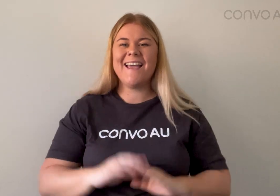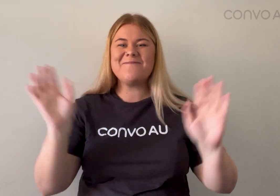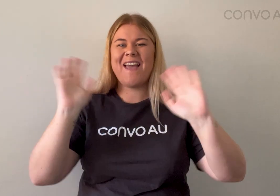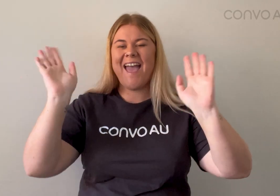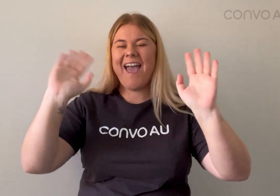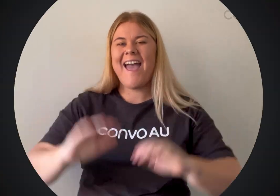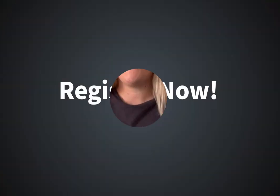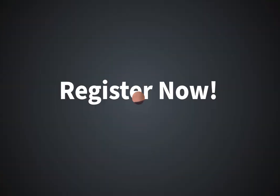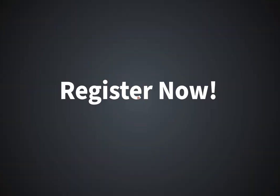Bye!